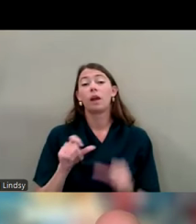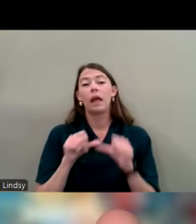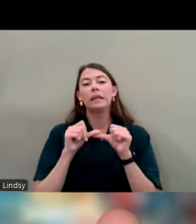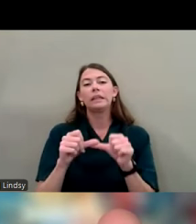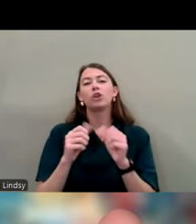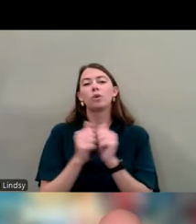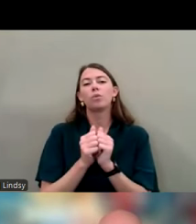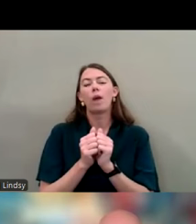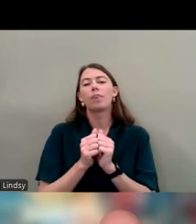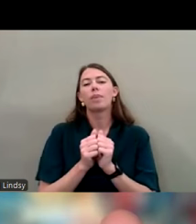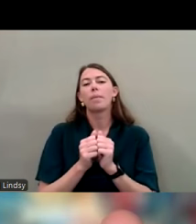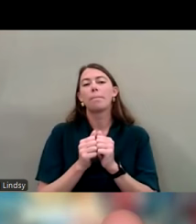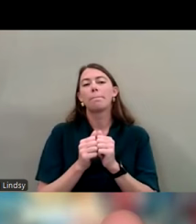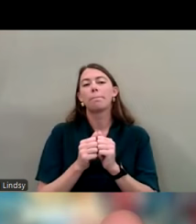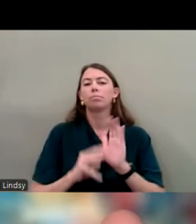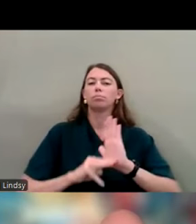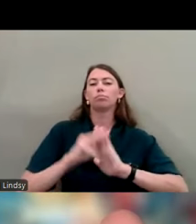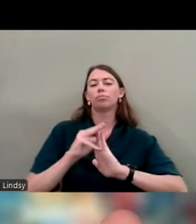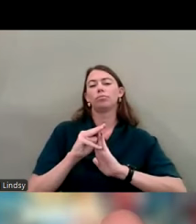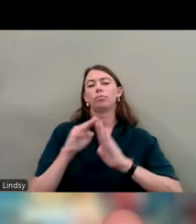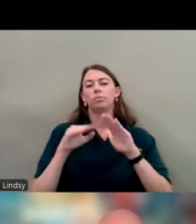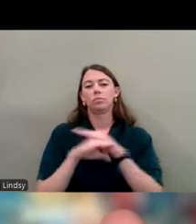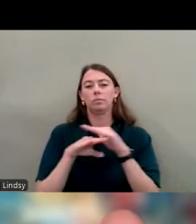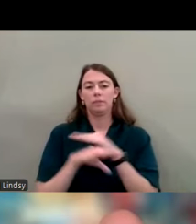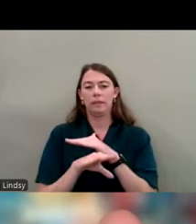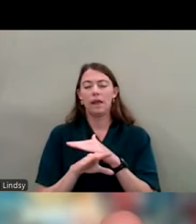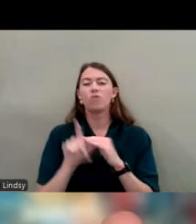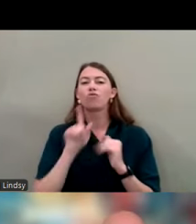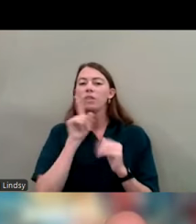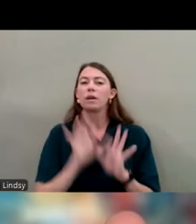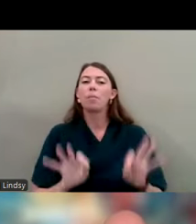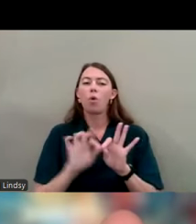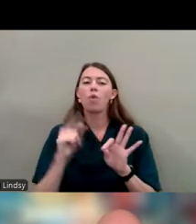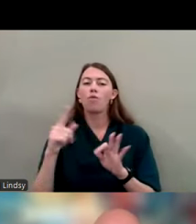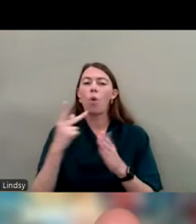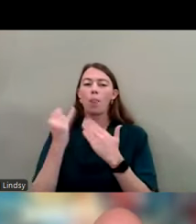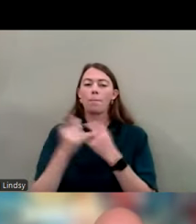accessibility and really where the project manager plays a part in that. So, usually when people are